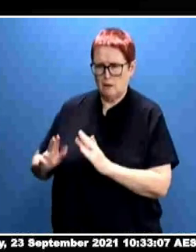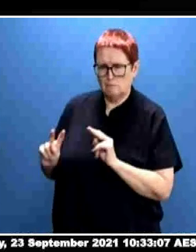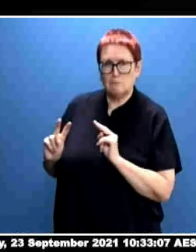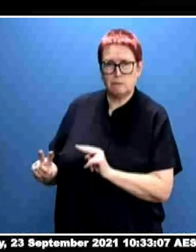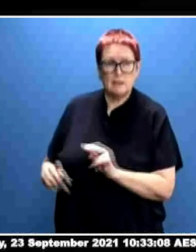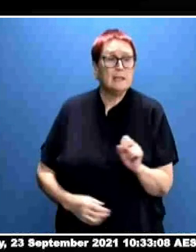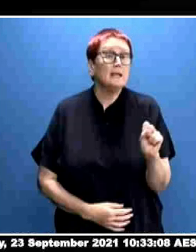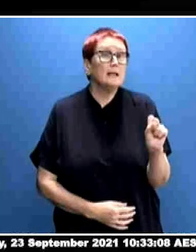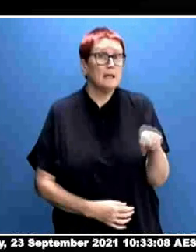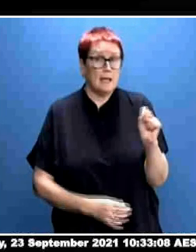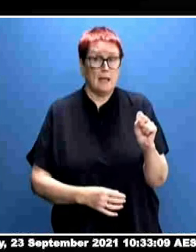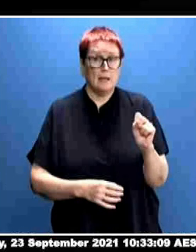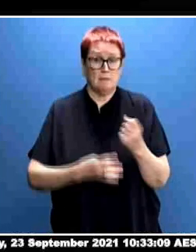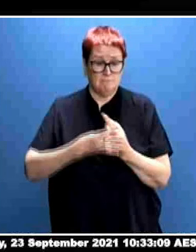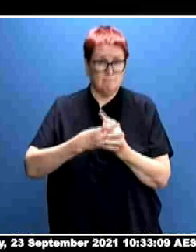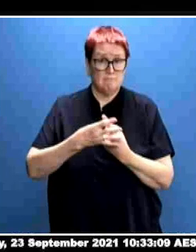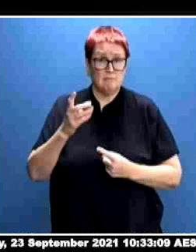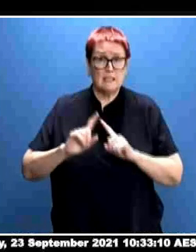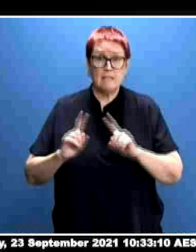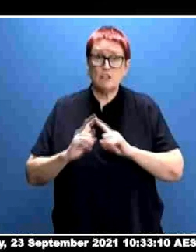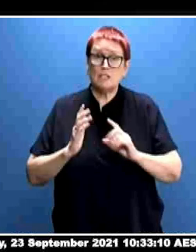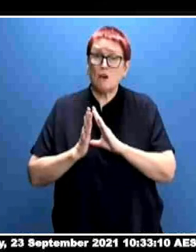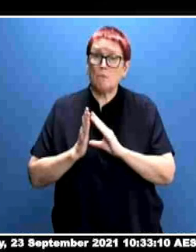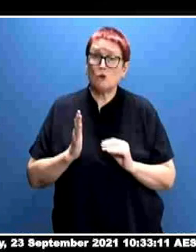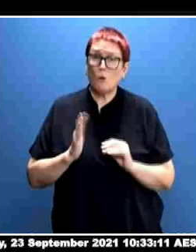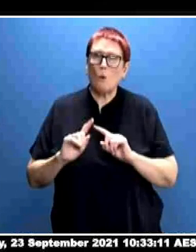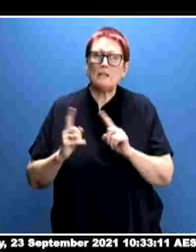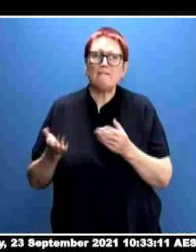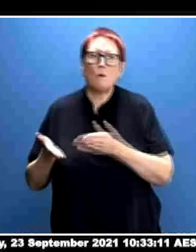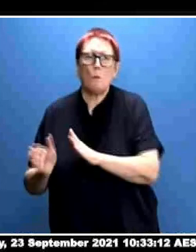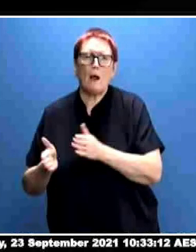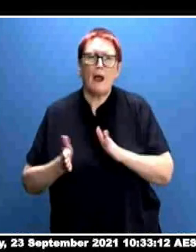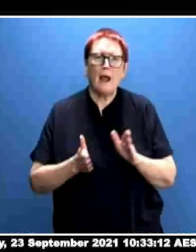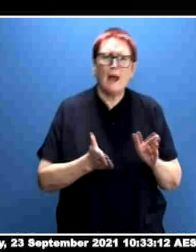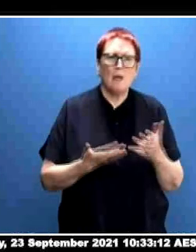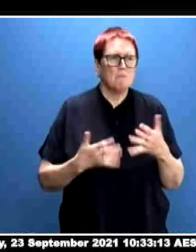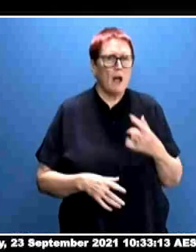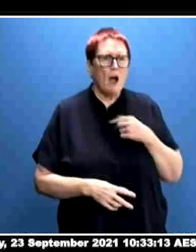Yes. So the models that are described in this section are the ones that I observed in the various Secure Care services,